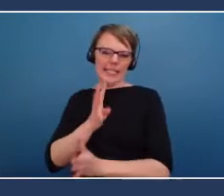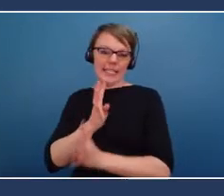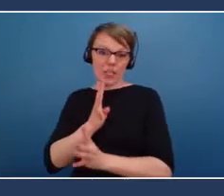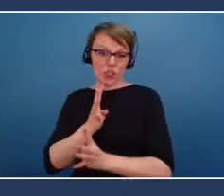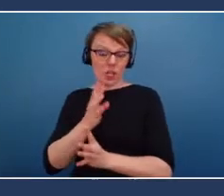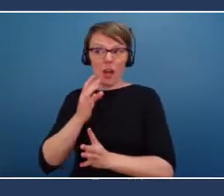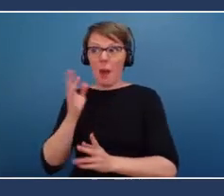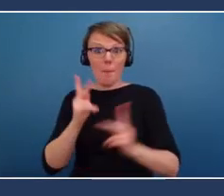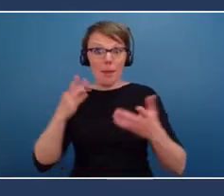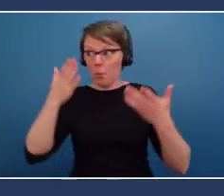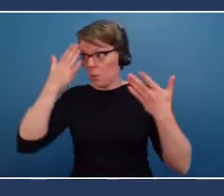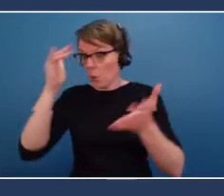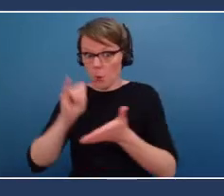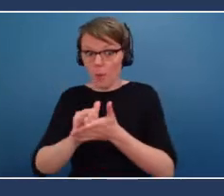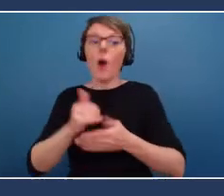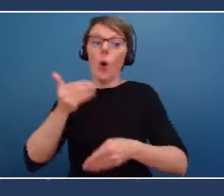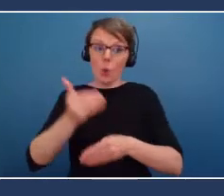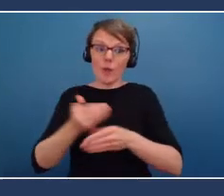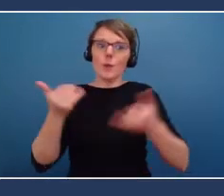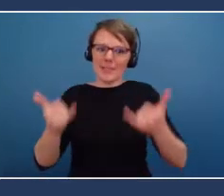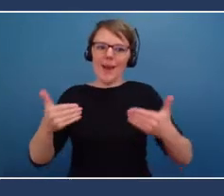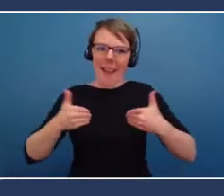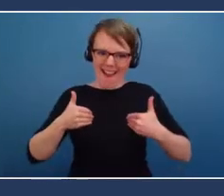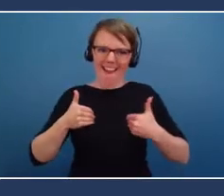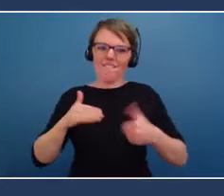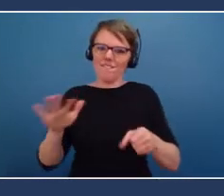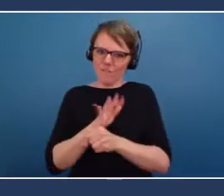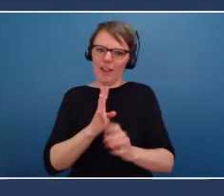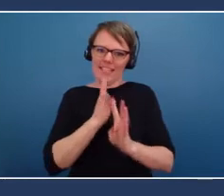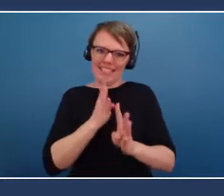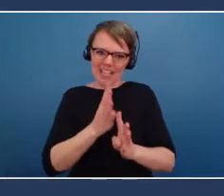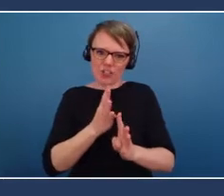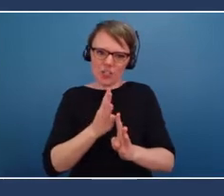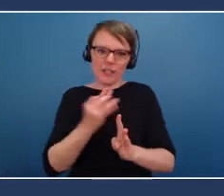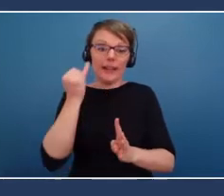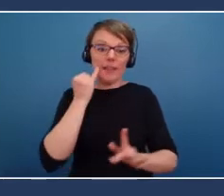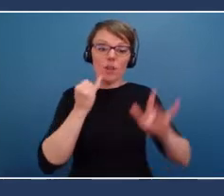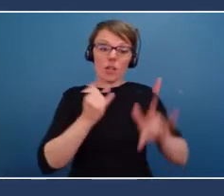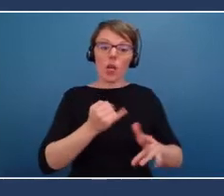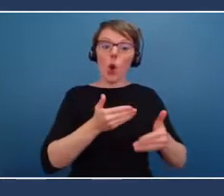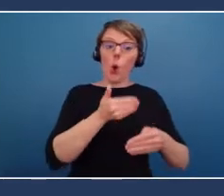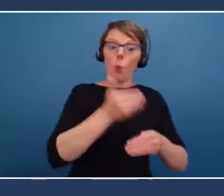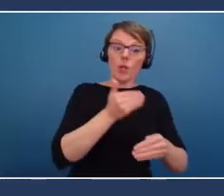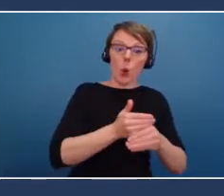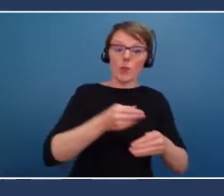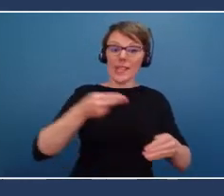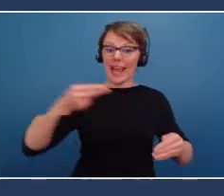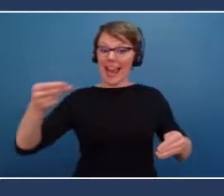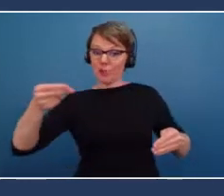Hit your Windows Key and H and will you will unlock Windows-wide dictation. You’ve also got it available in One Note as a stand-alone.